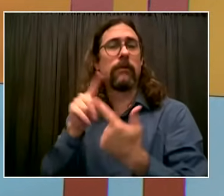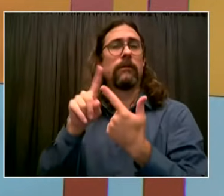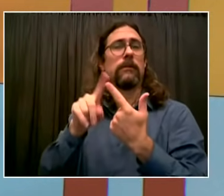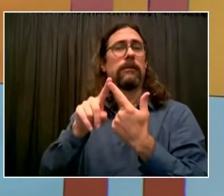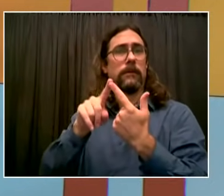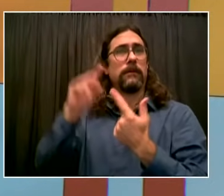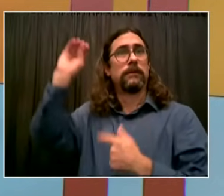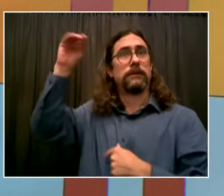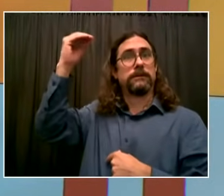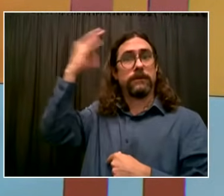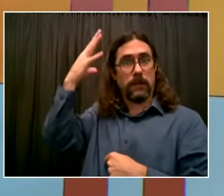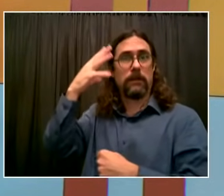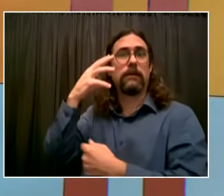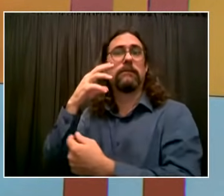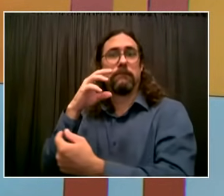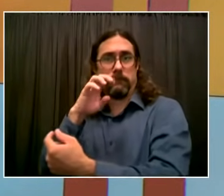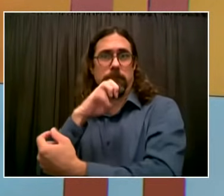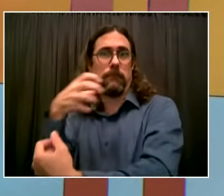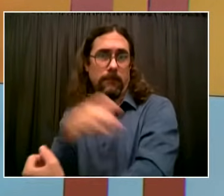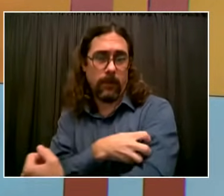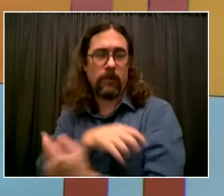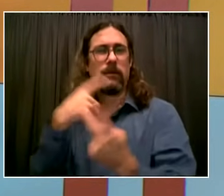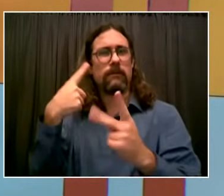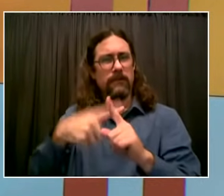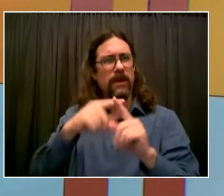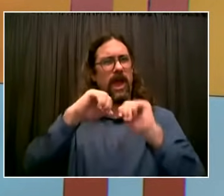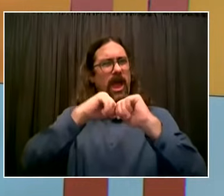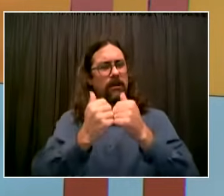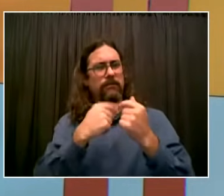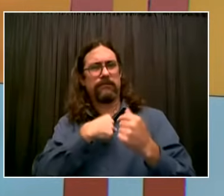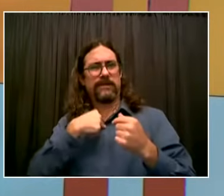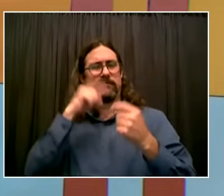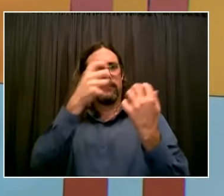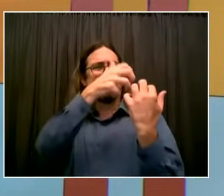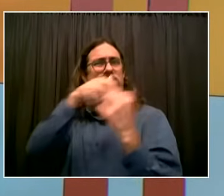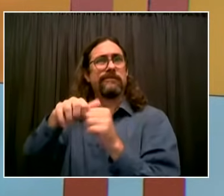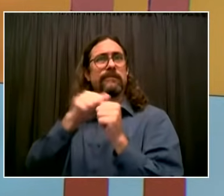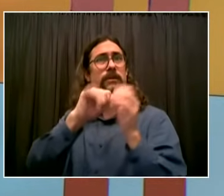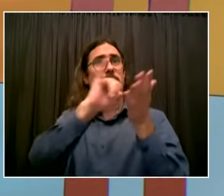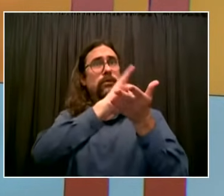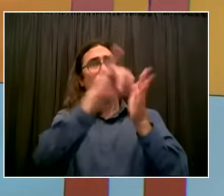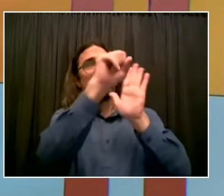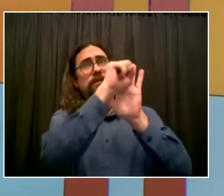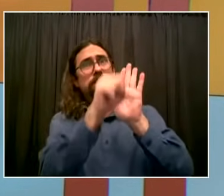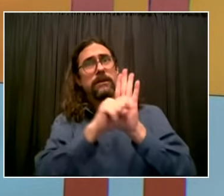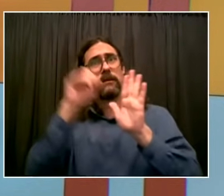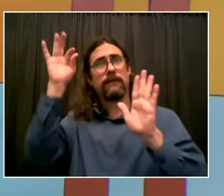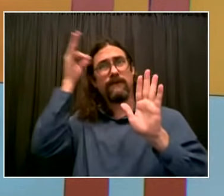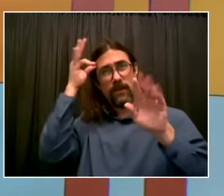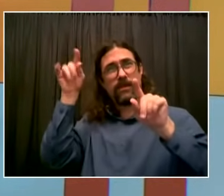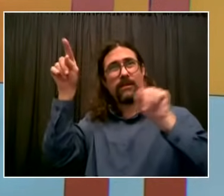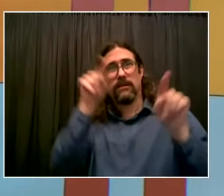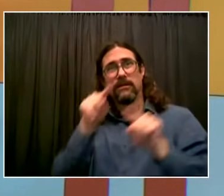THE STATE AND FROM CANADA TO MAKE SURE THAT NEW YORK CITY HAS RENEWABLE POWER FOR EVERY